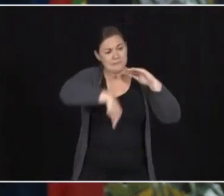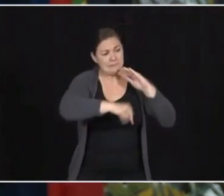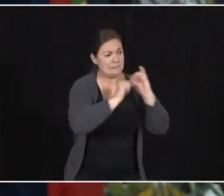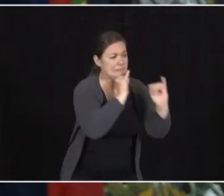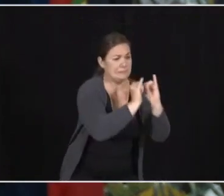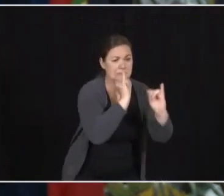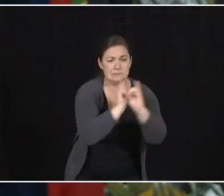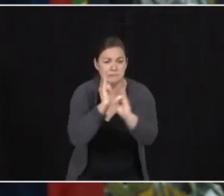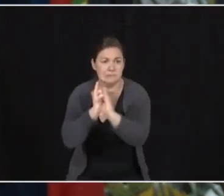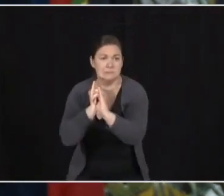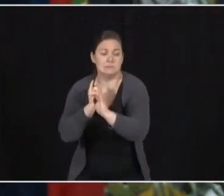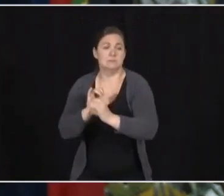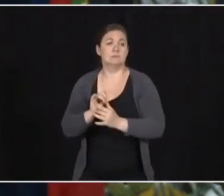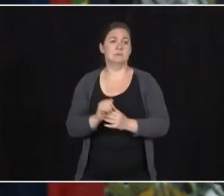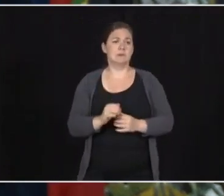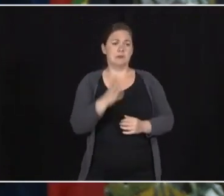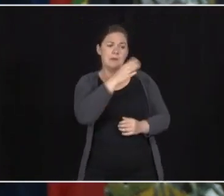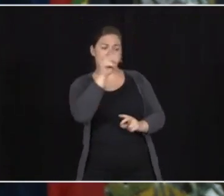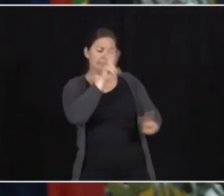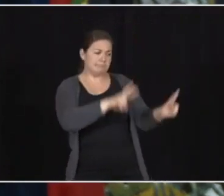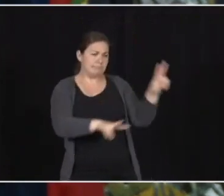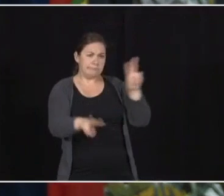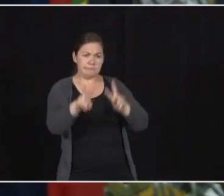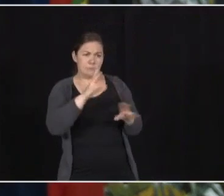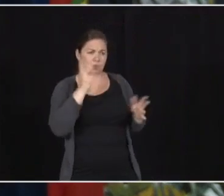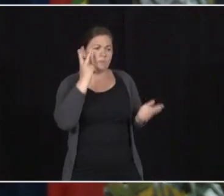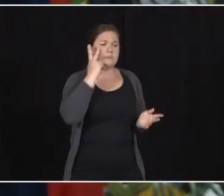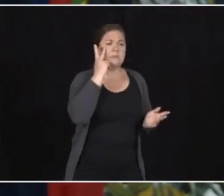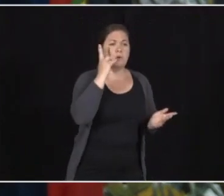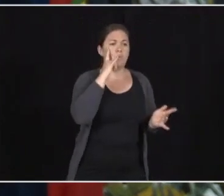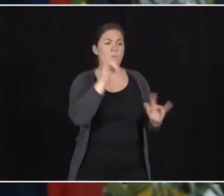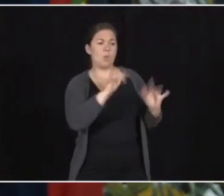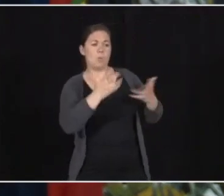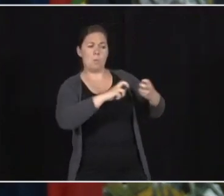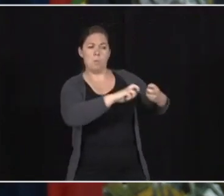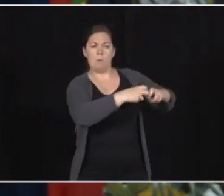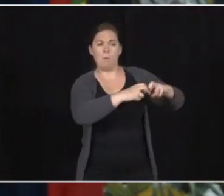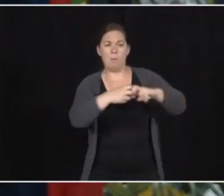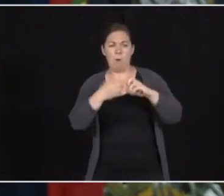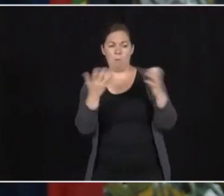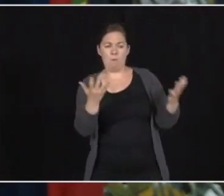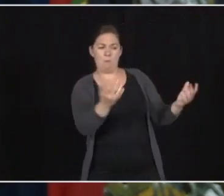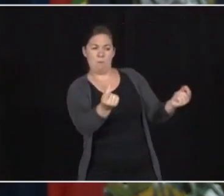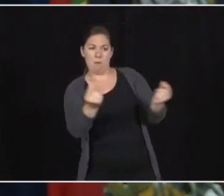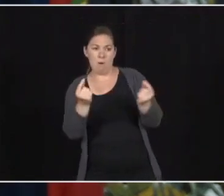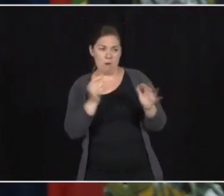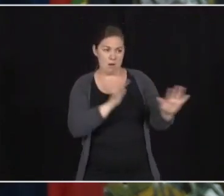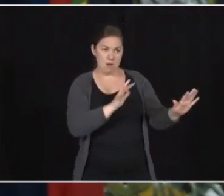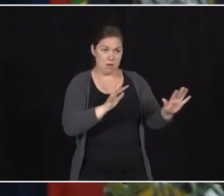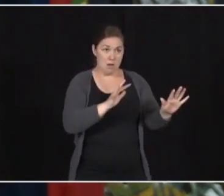And observations in order to determine the extent of the issues. Among other items, the inspectors deem necessary.